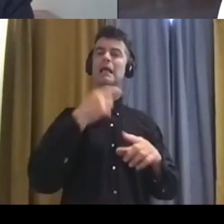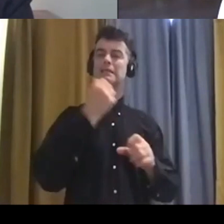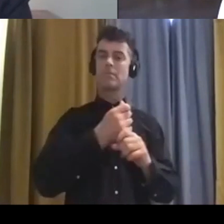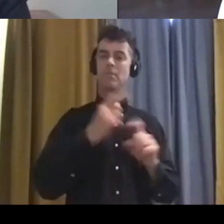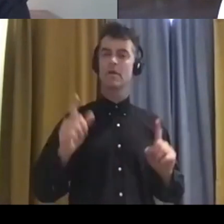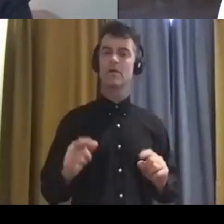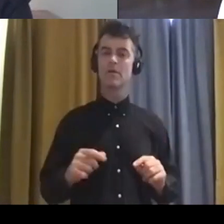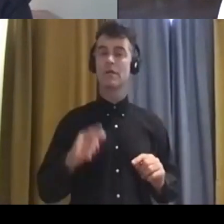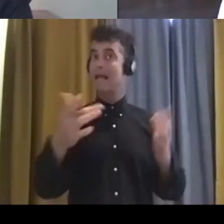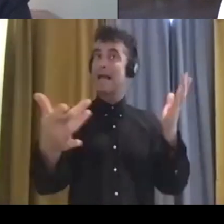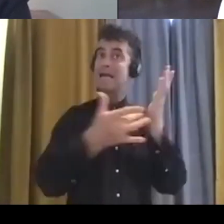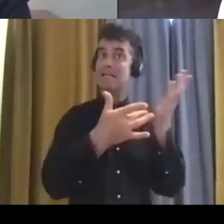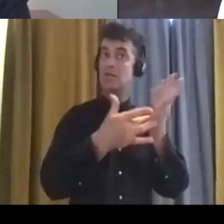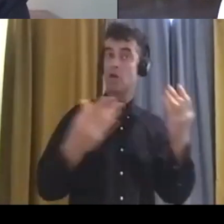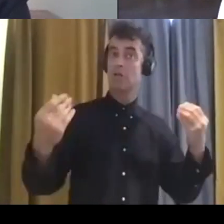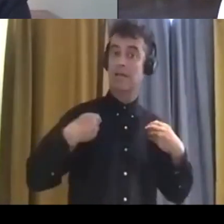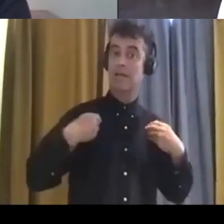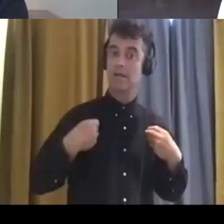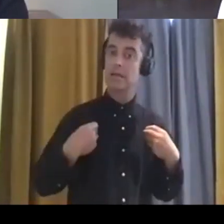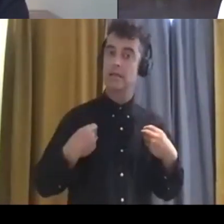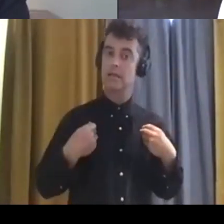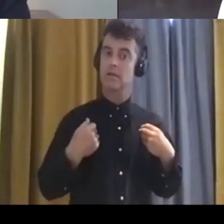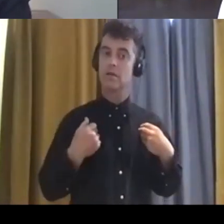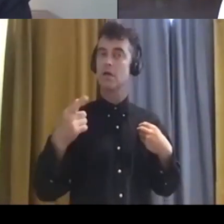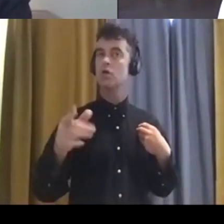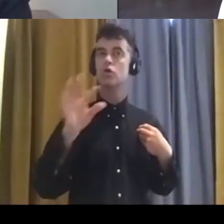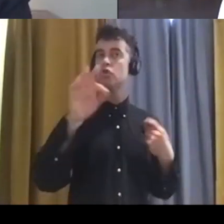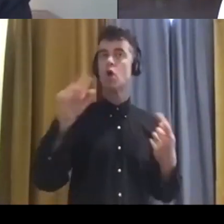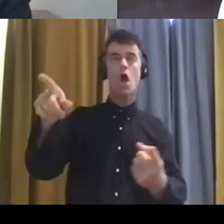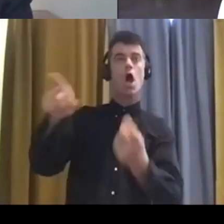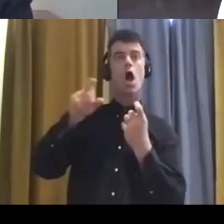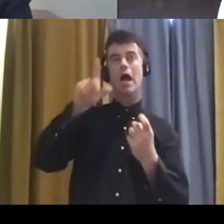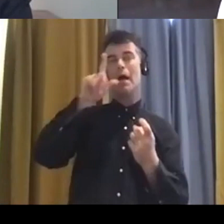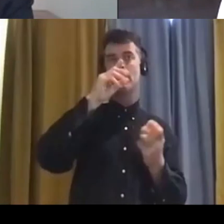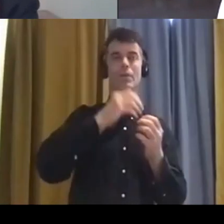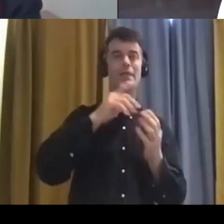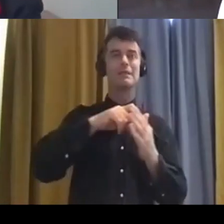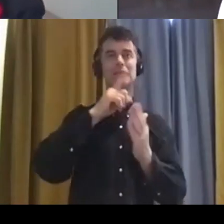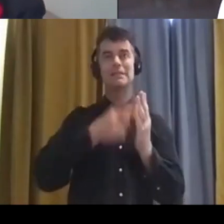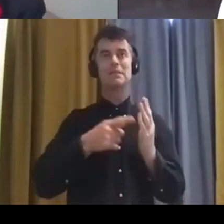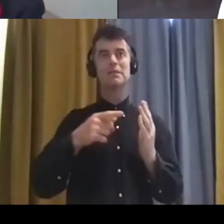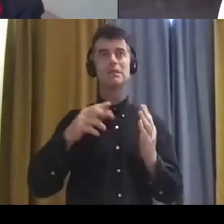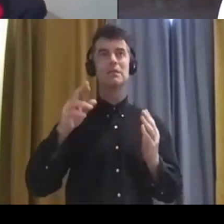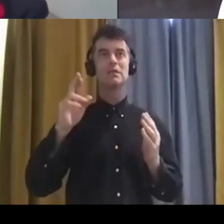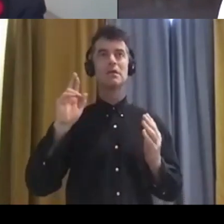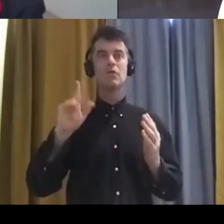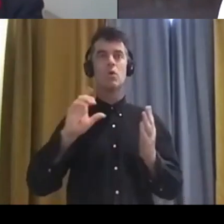you're a technology company you don't hire people with disabilities from a charity group,